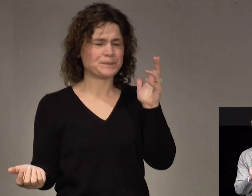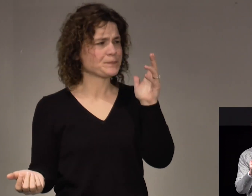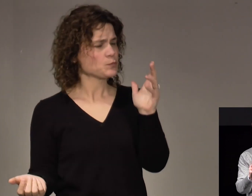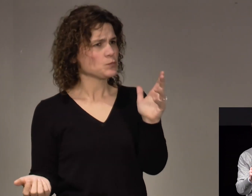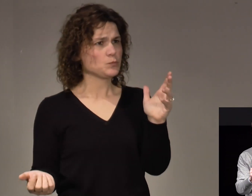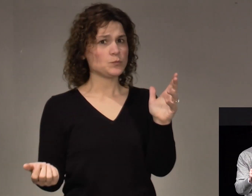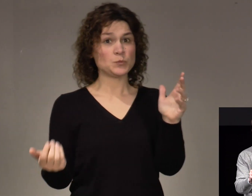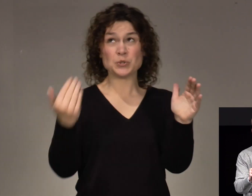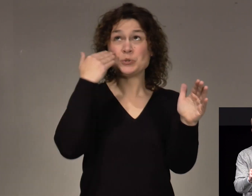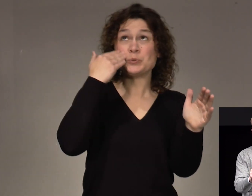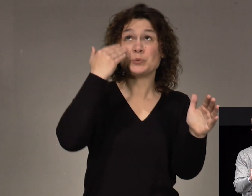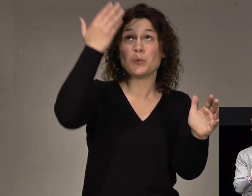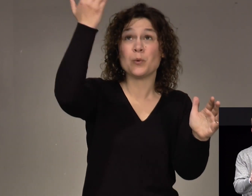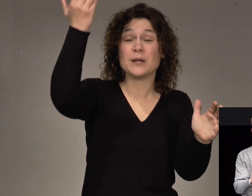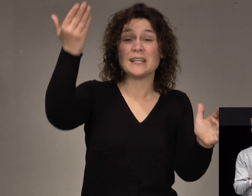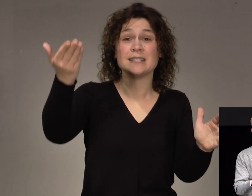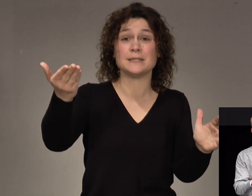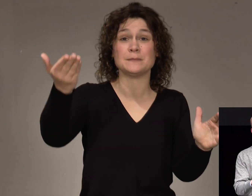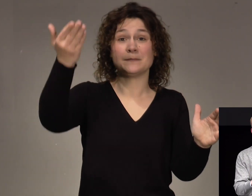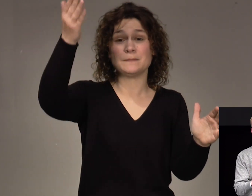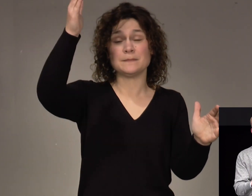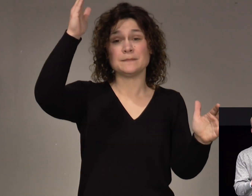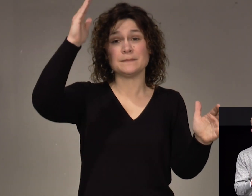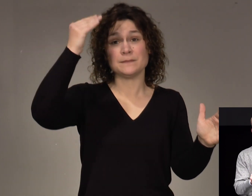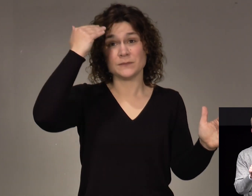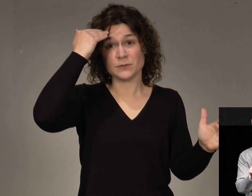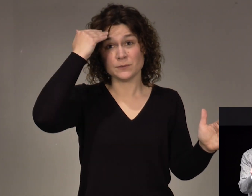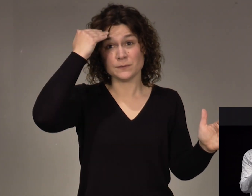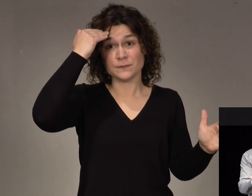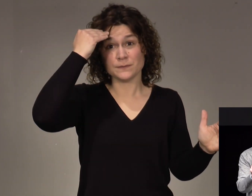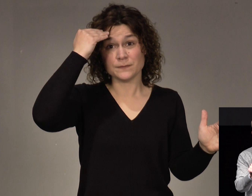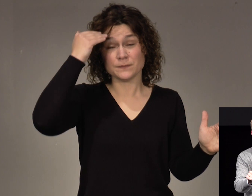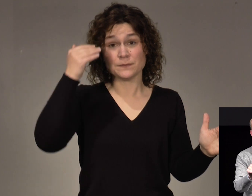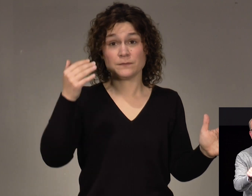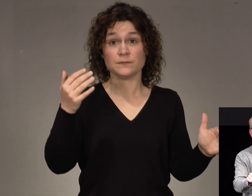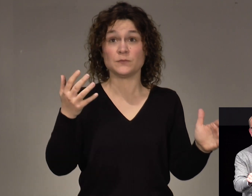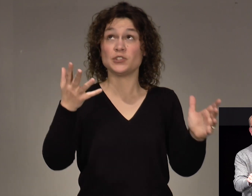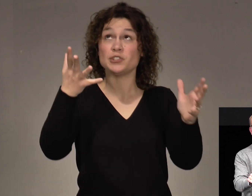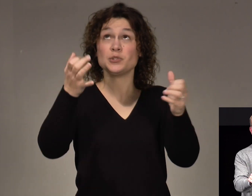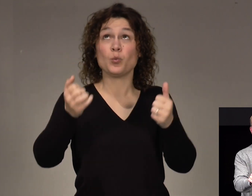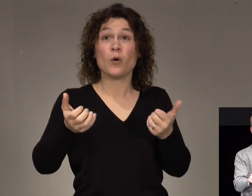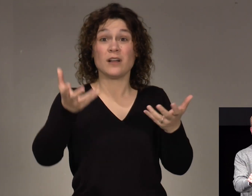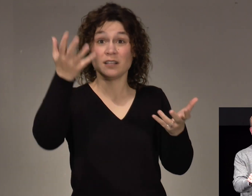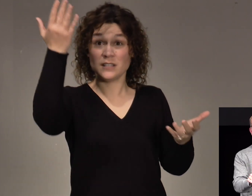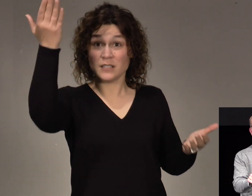know Him? Do you want Him?